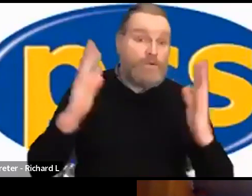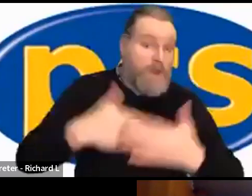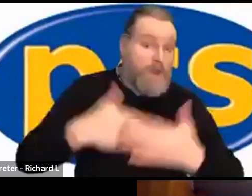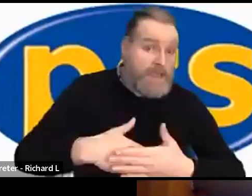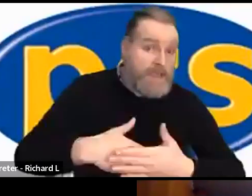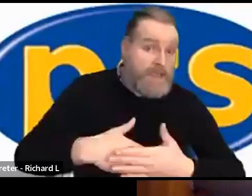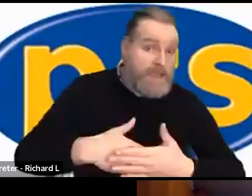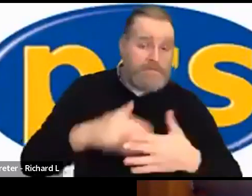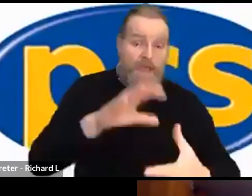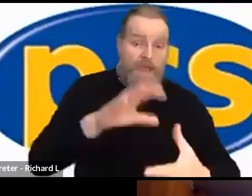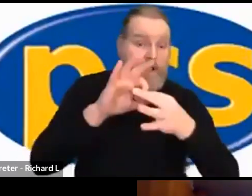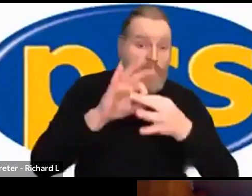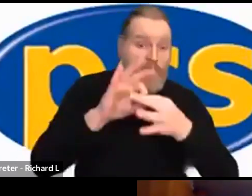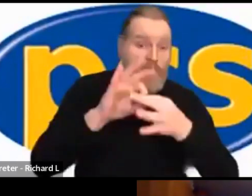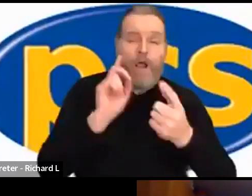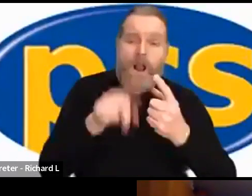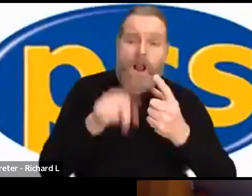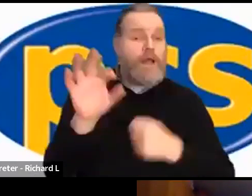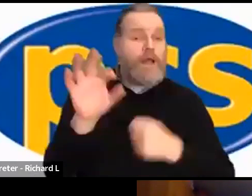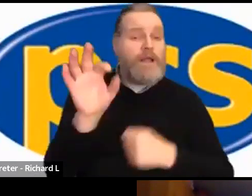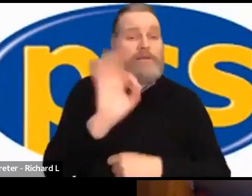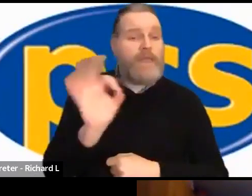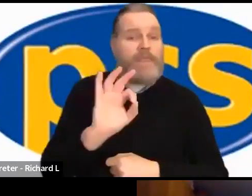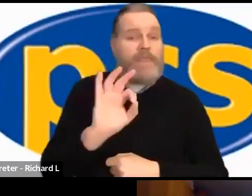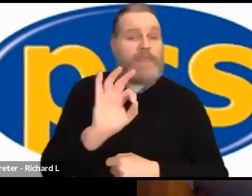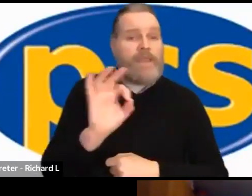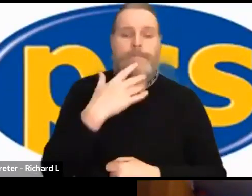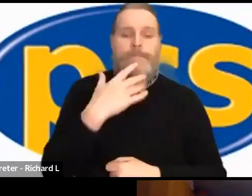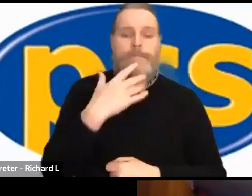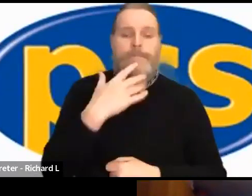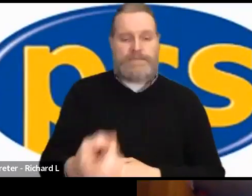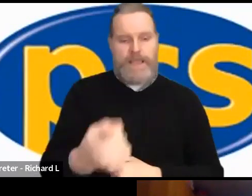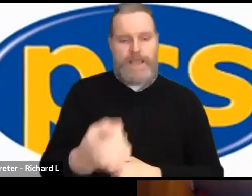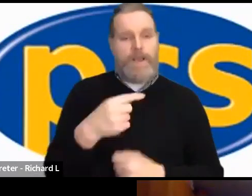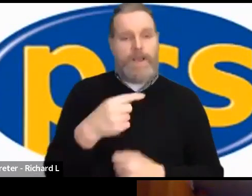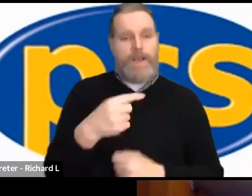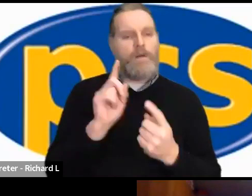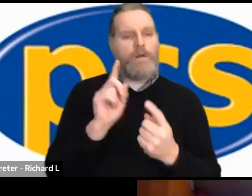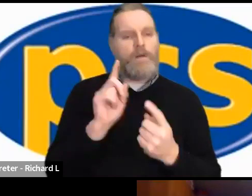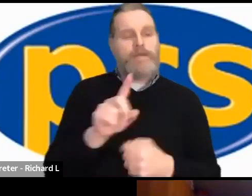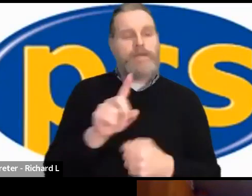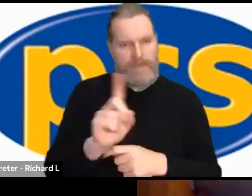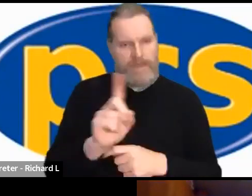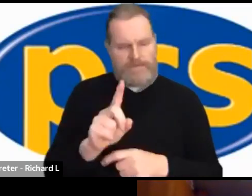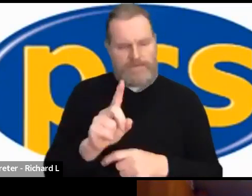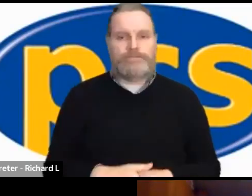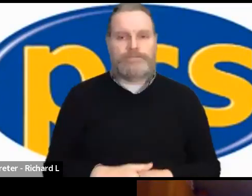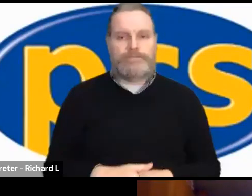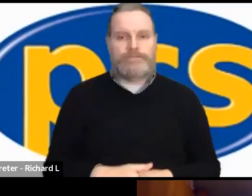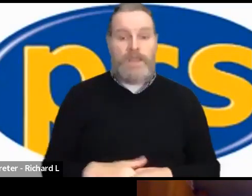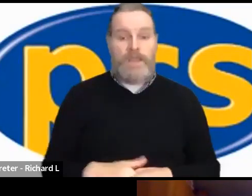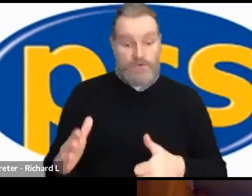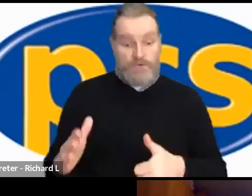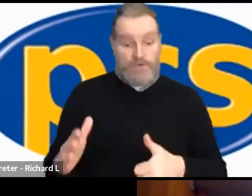So if you don't get your question answer tonight, do contact us to make sure we can deal with it the but first of all, let's start on